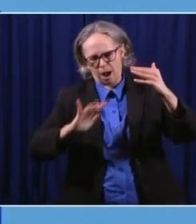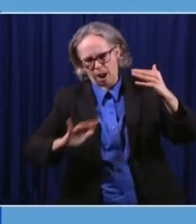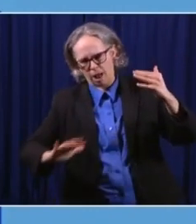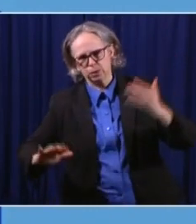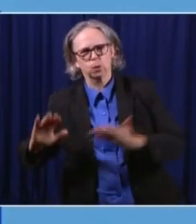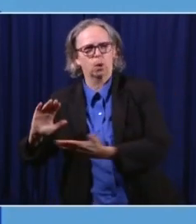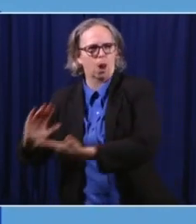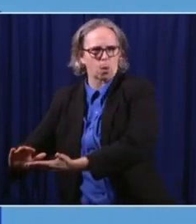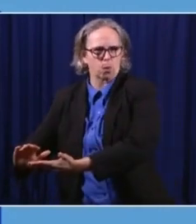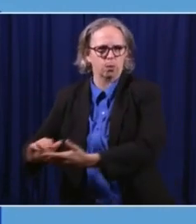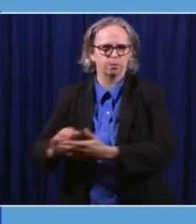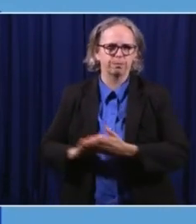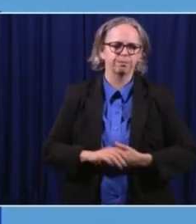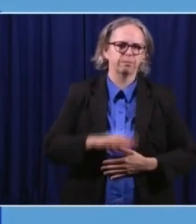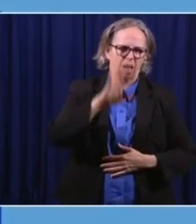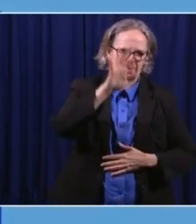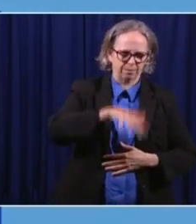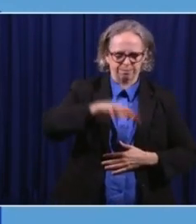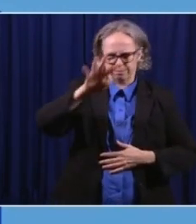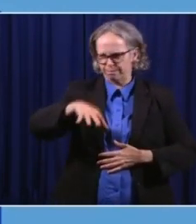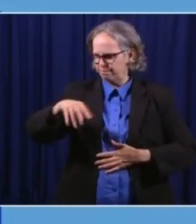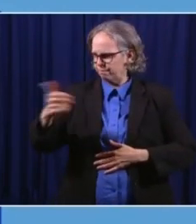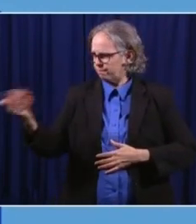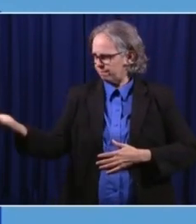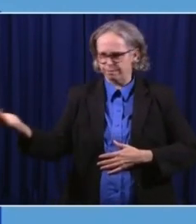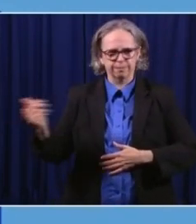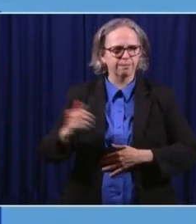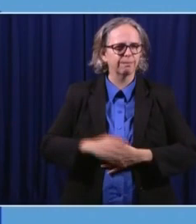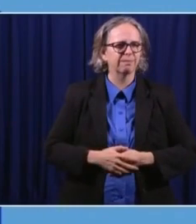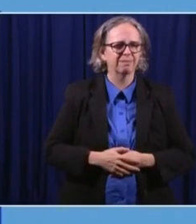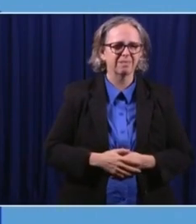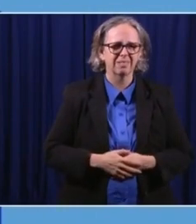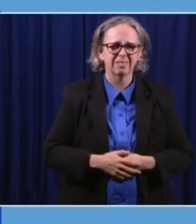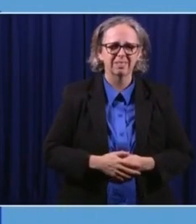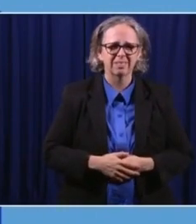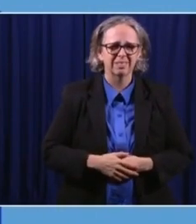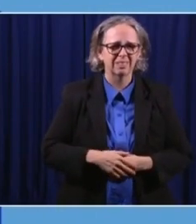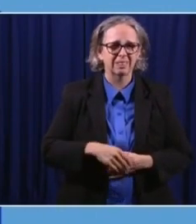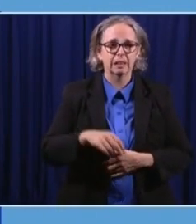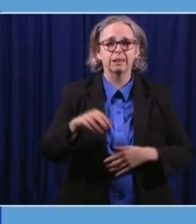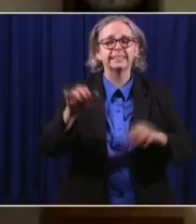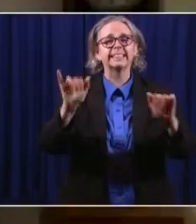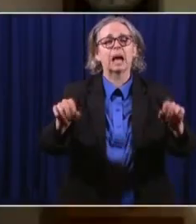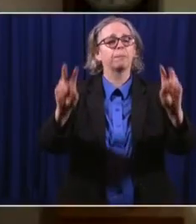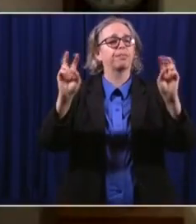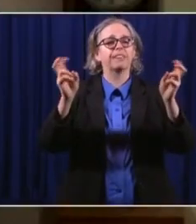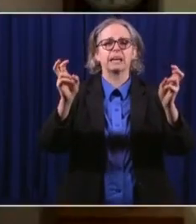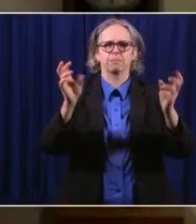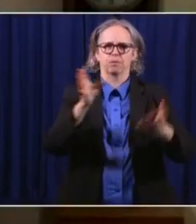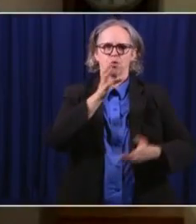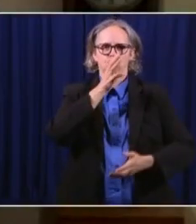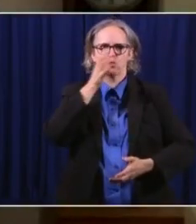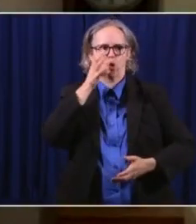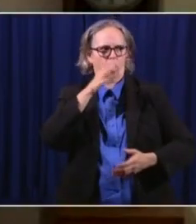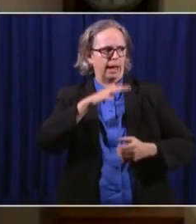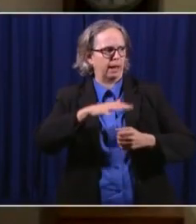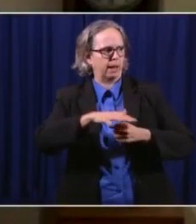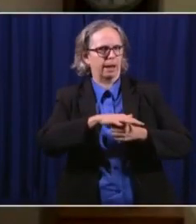LOWEST, JUST FOR THE PAST TWO WEEKS. THE NUMBER OF CASES AND IT'S CALIBRATED PER 1,000 POPULATION.